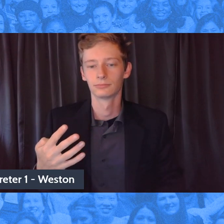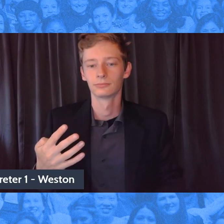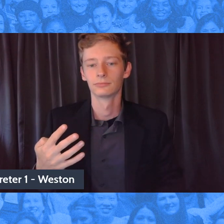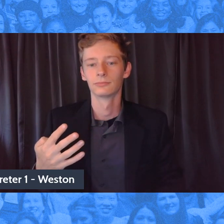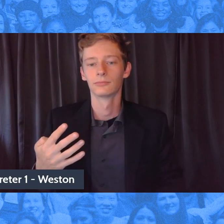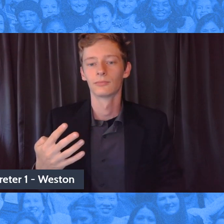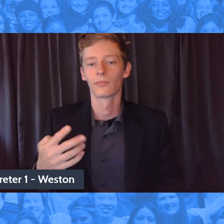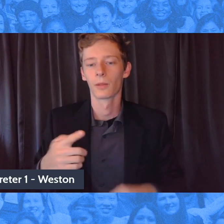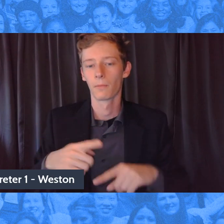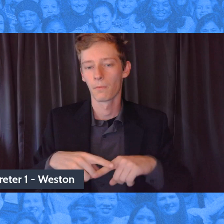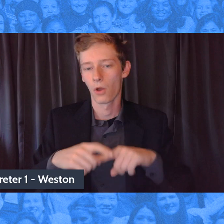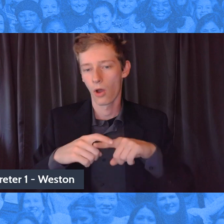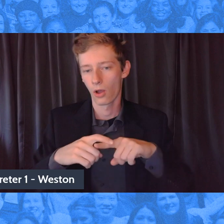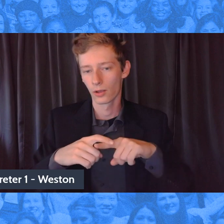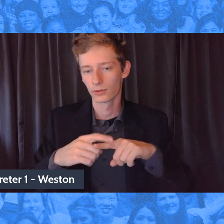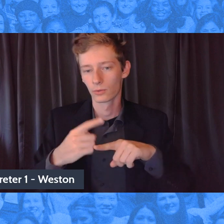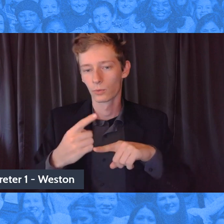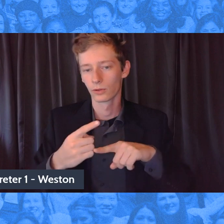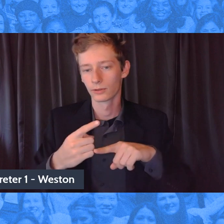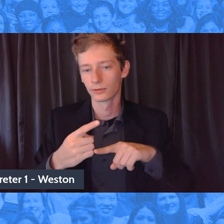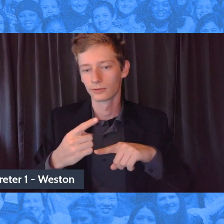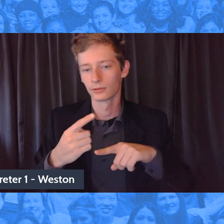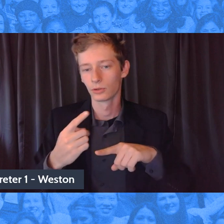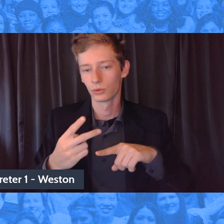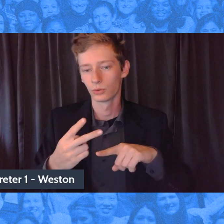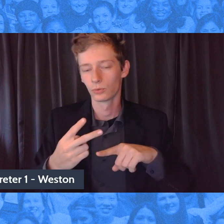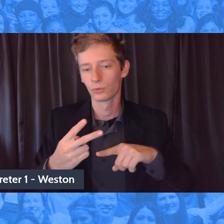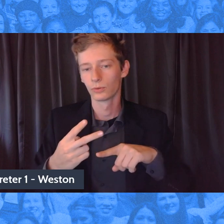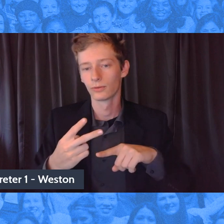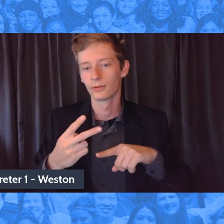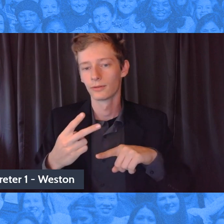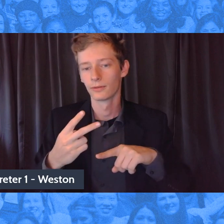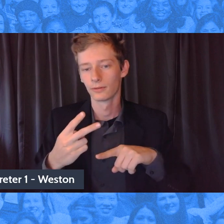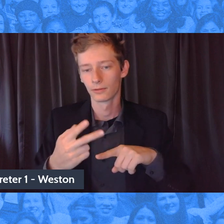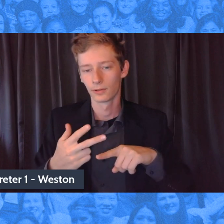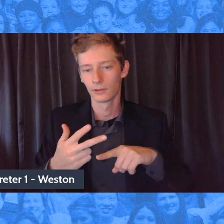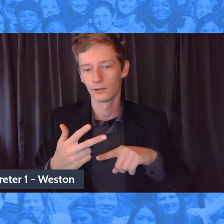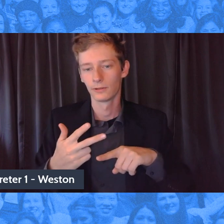pause for one, two, three, four,